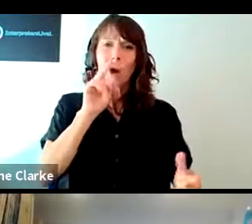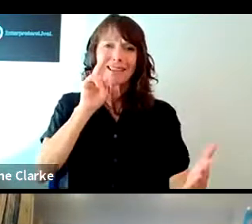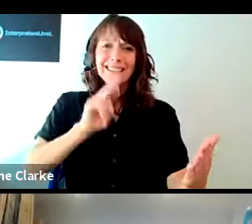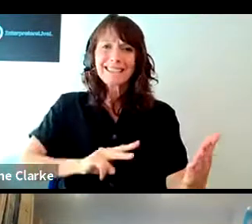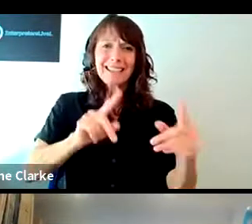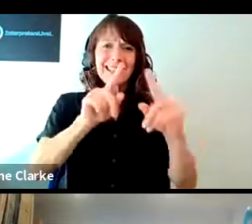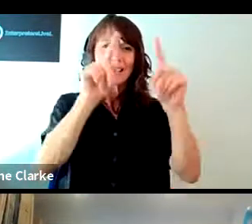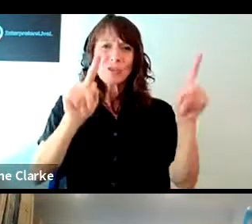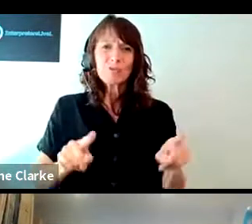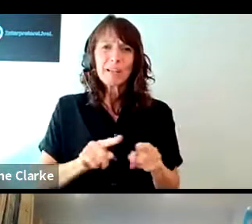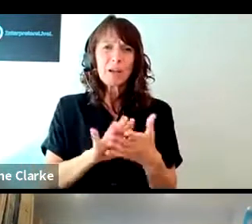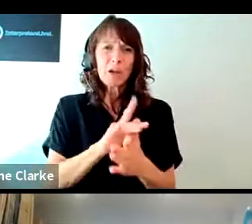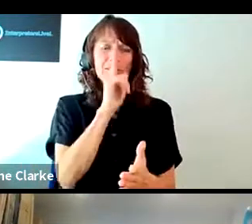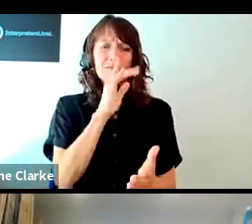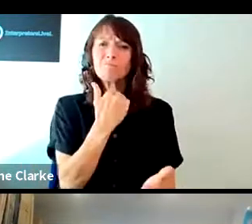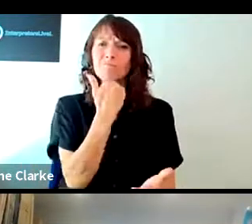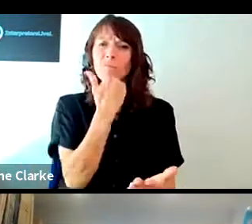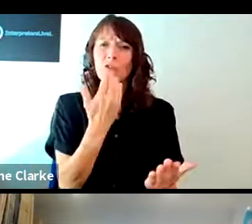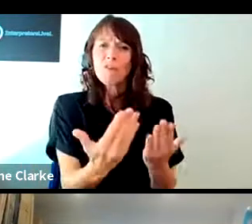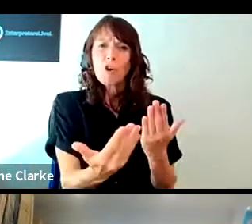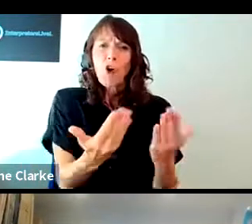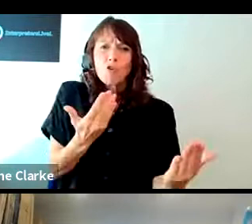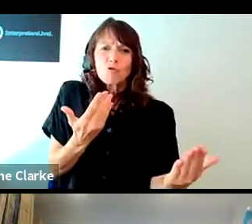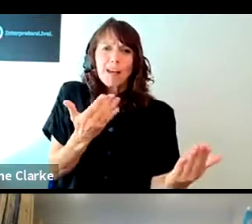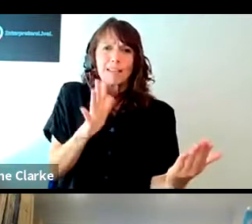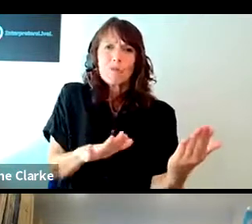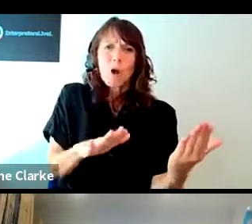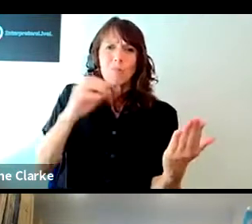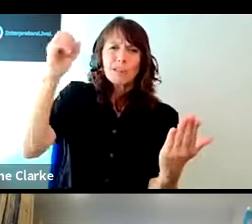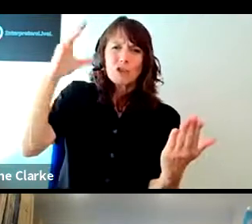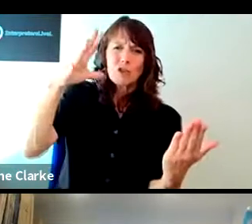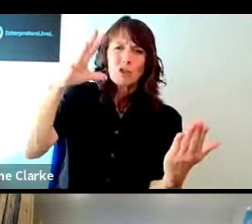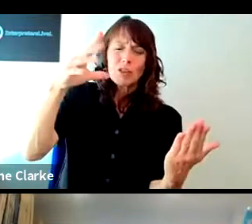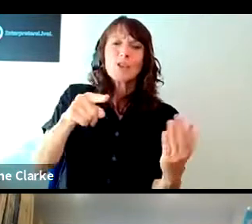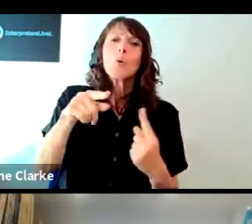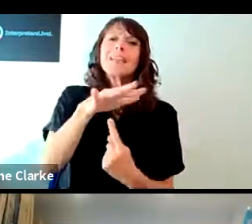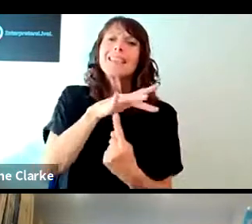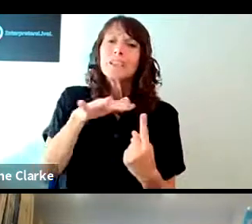enough contrast because there's a glare from the sun. So that's like a situational disability, and